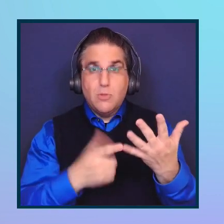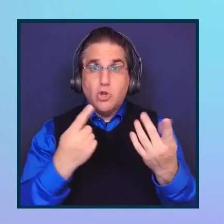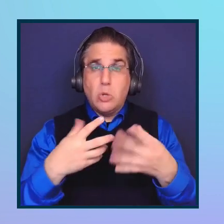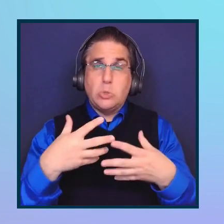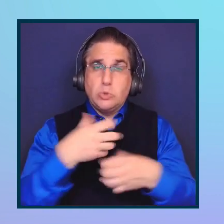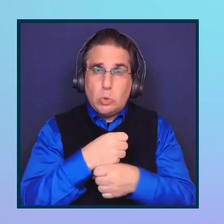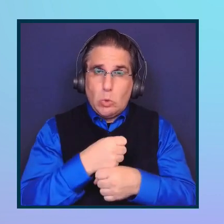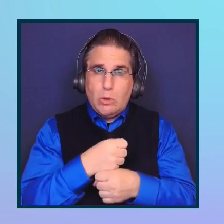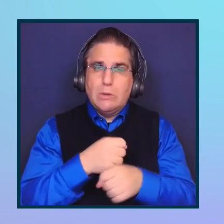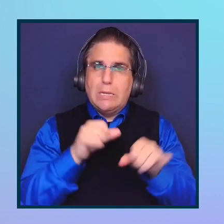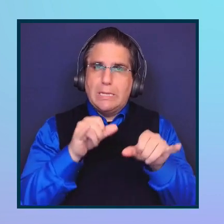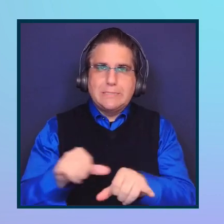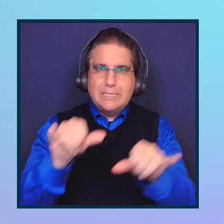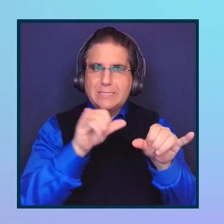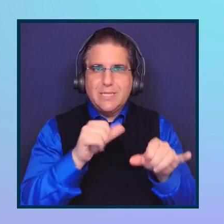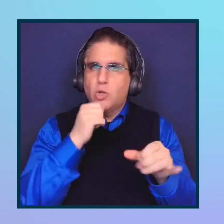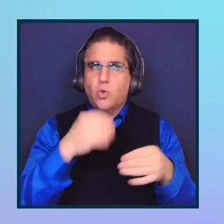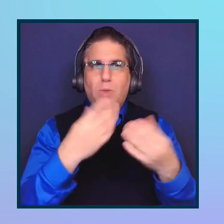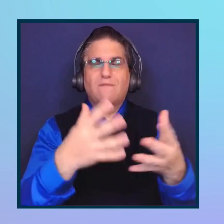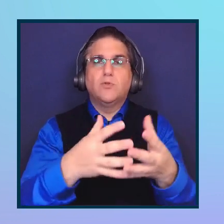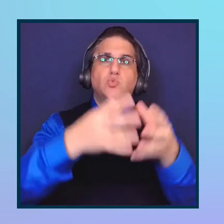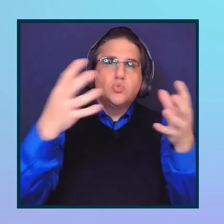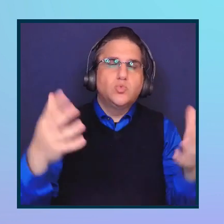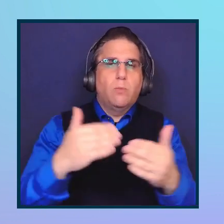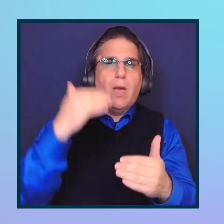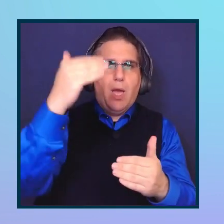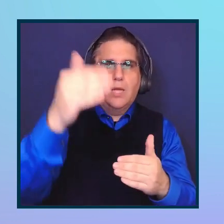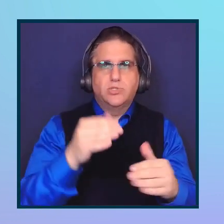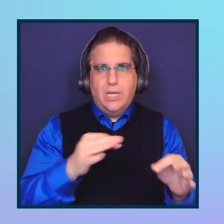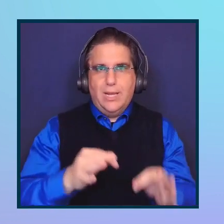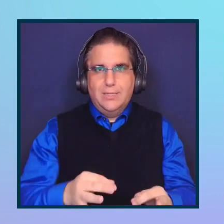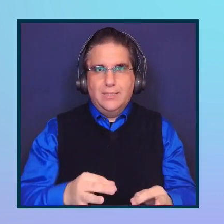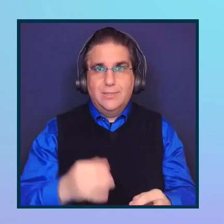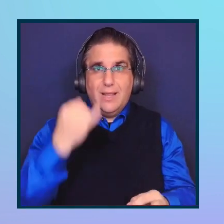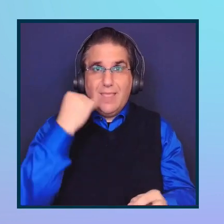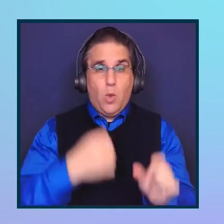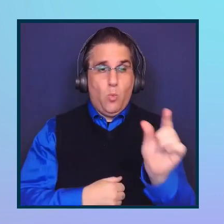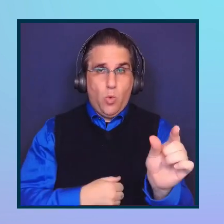Don't give too much guidance. 'Cause again, remember it's word that is being announced. So it's time that we're consuming.